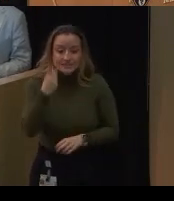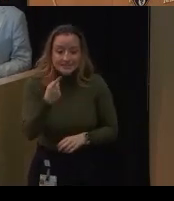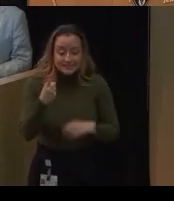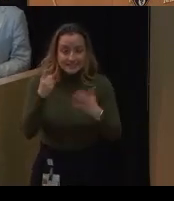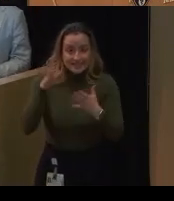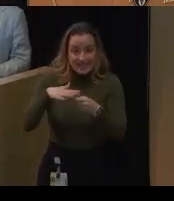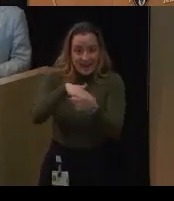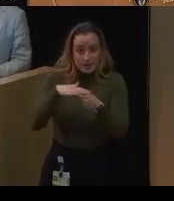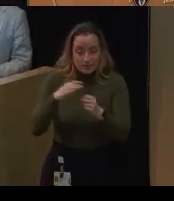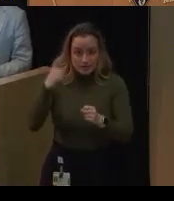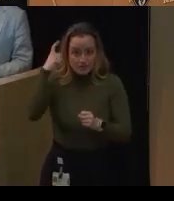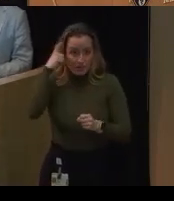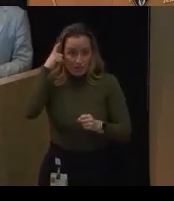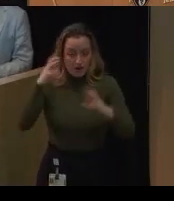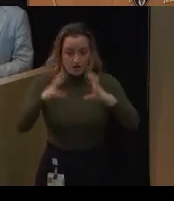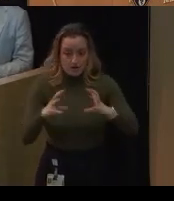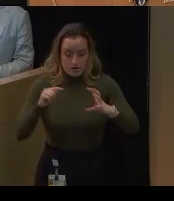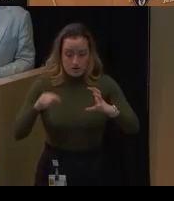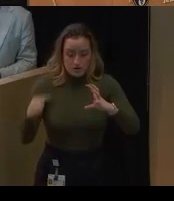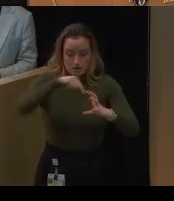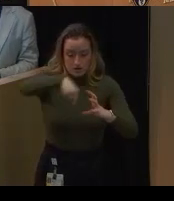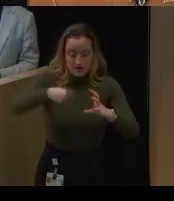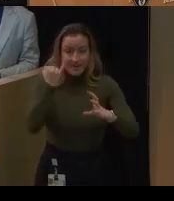regions for the category of mental States is altered in schizophrenia